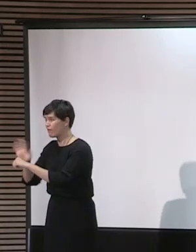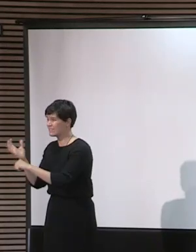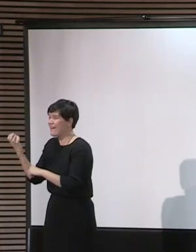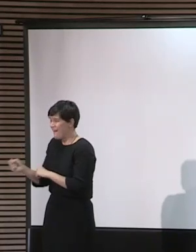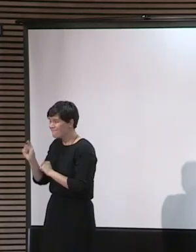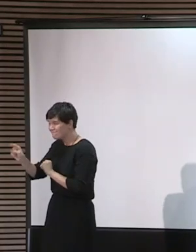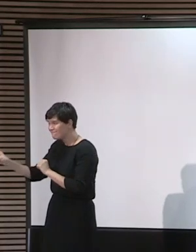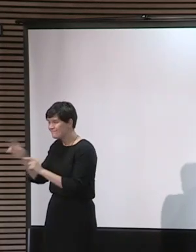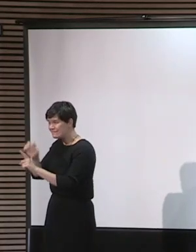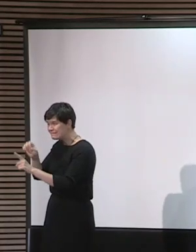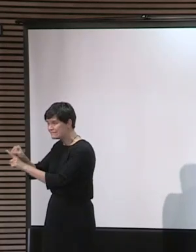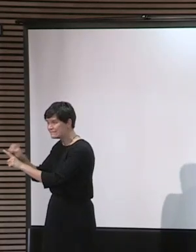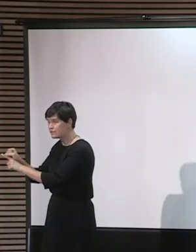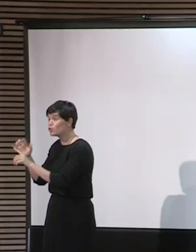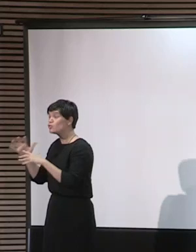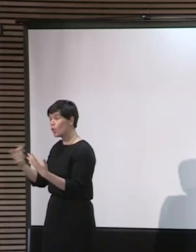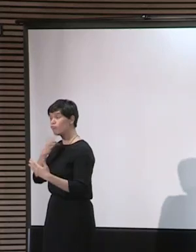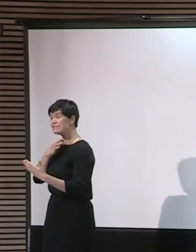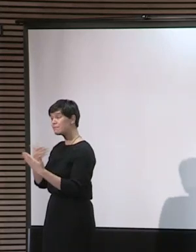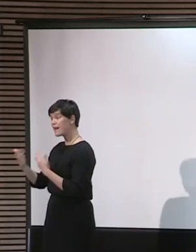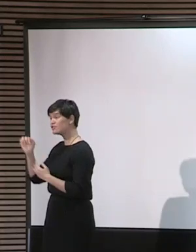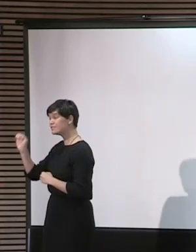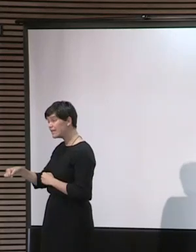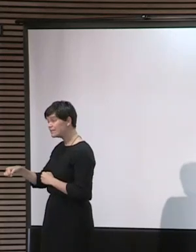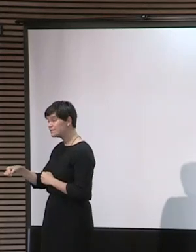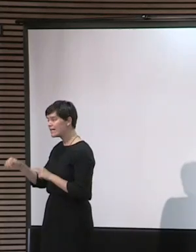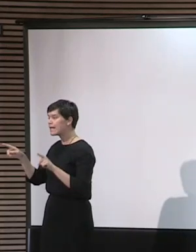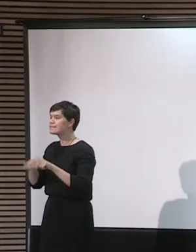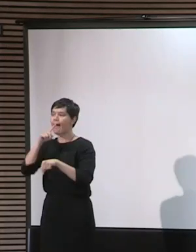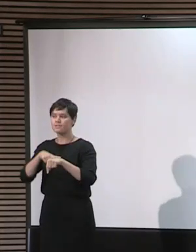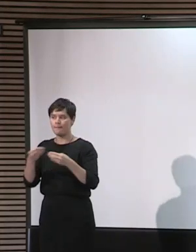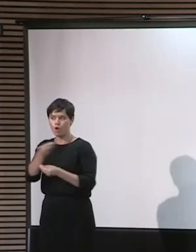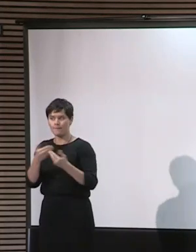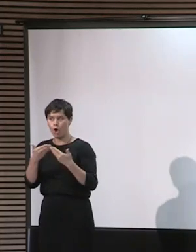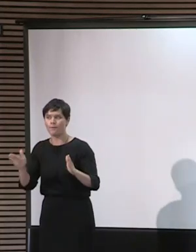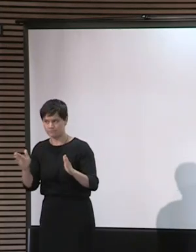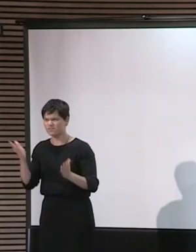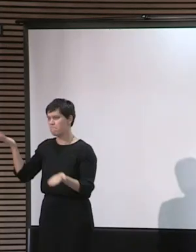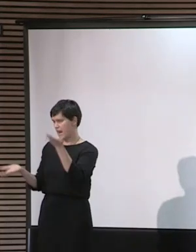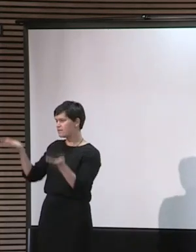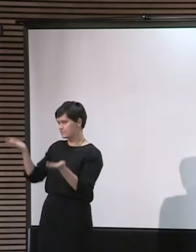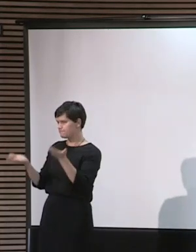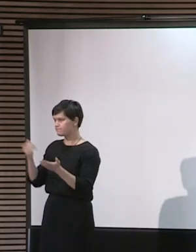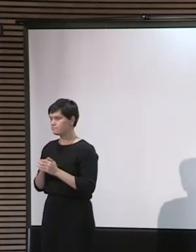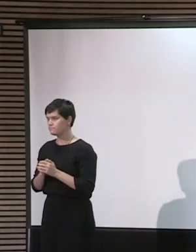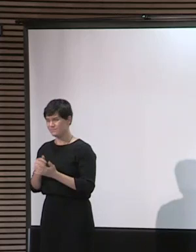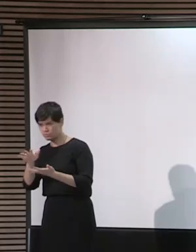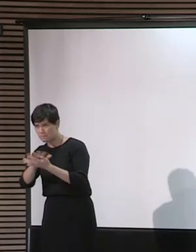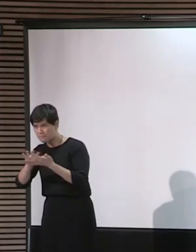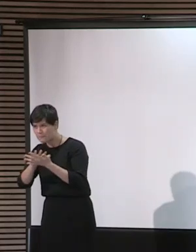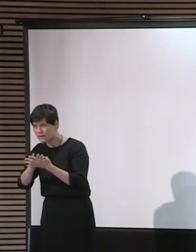it. So we do still need to just keep managing that risk, but we are doing it in such a way that we are opening up as